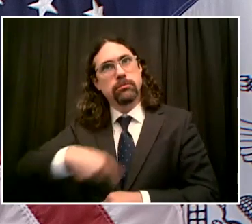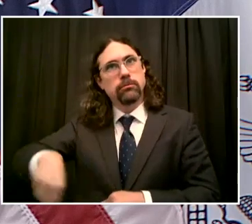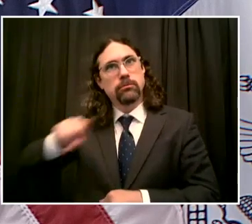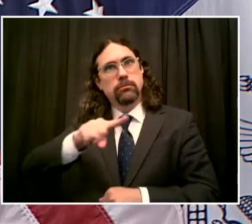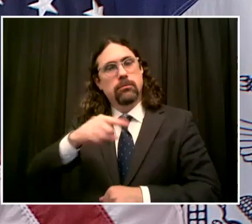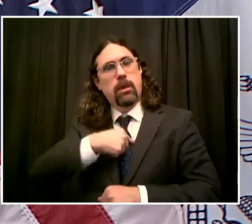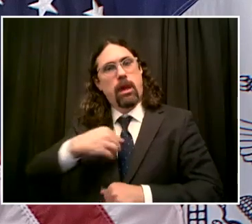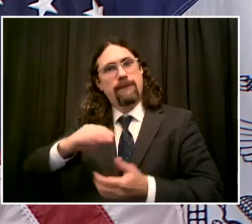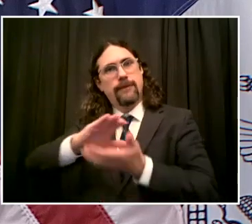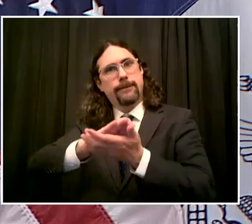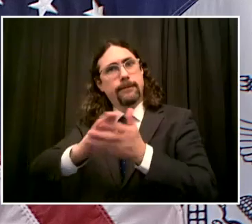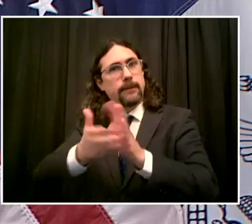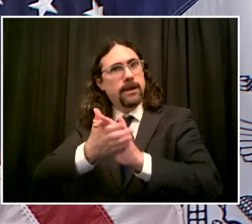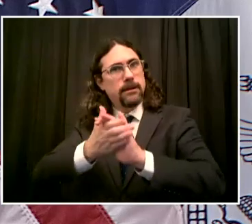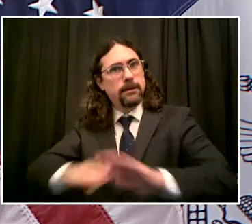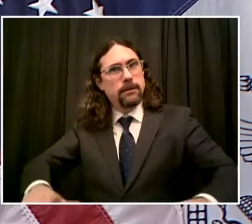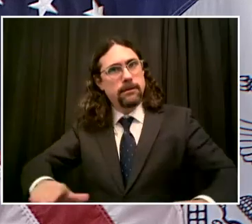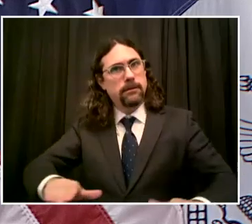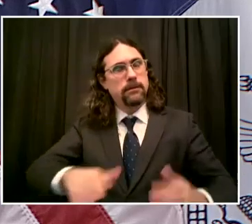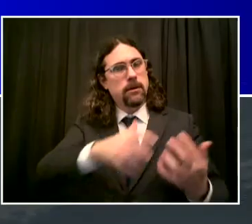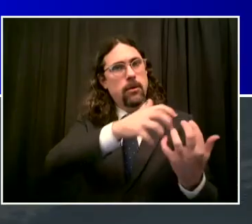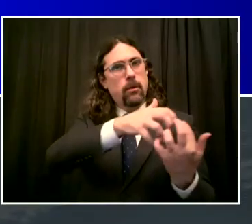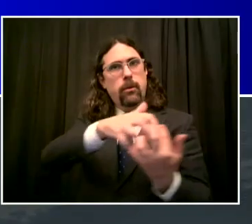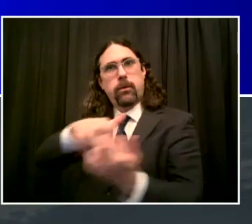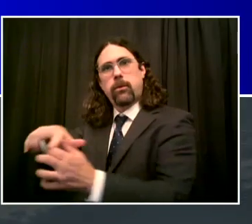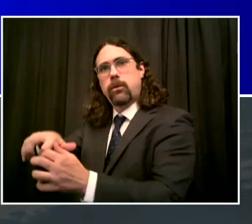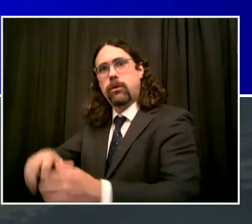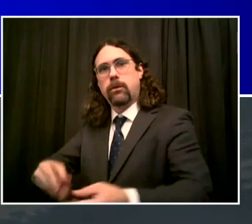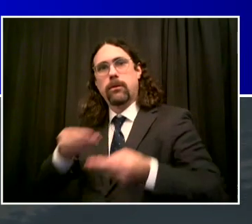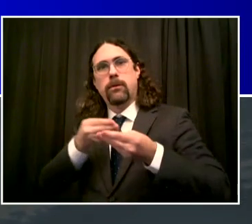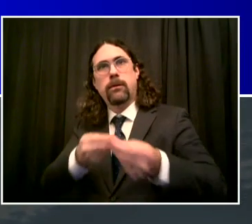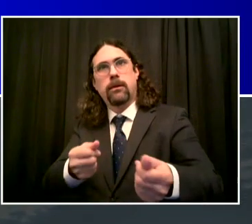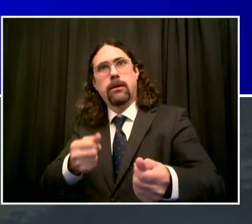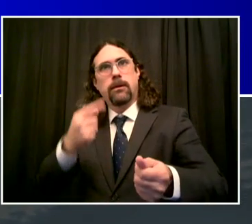AND TONIGHT AND ALL WEEK IN ENW